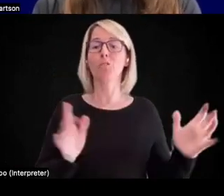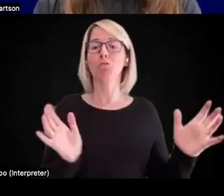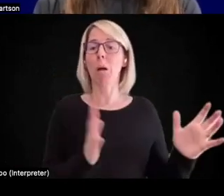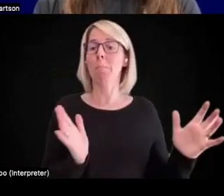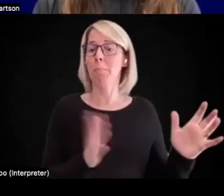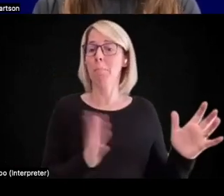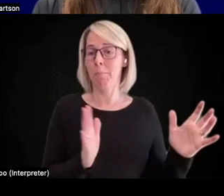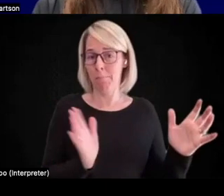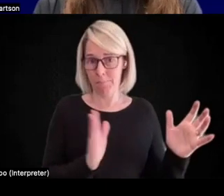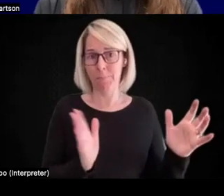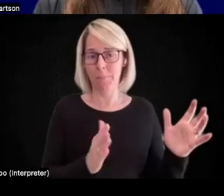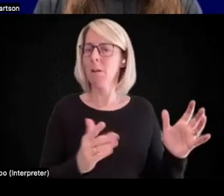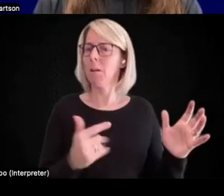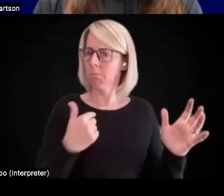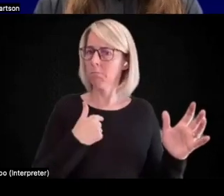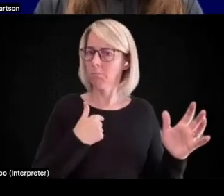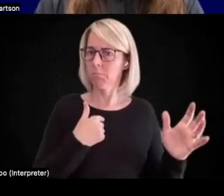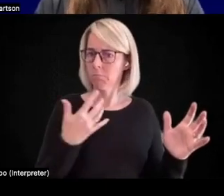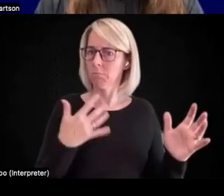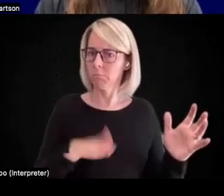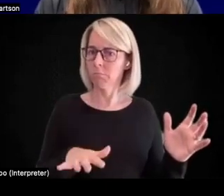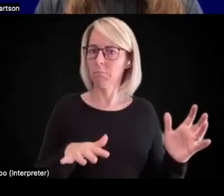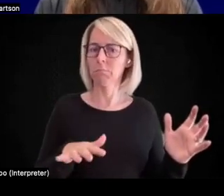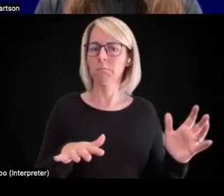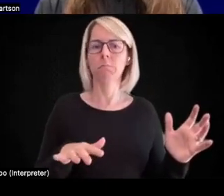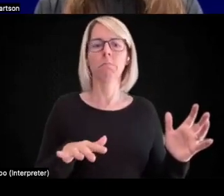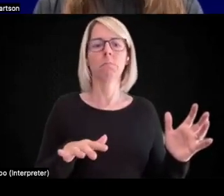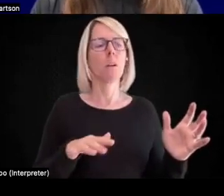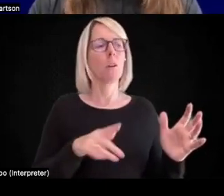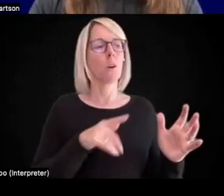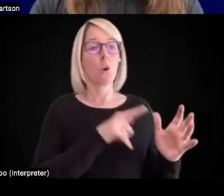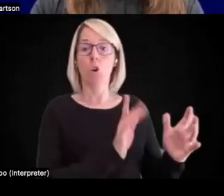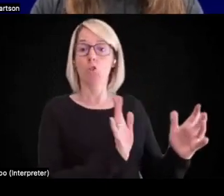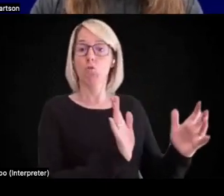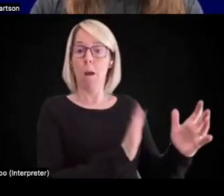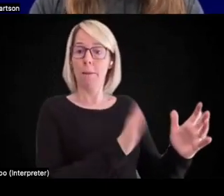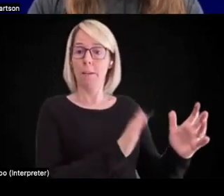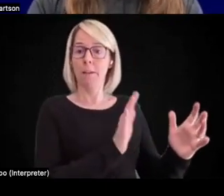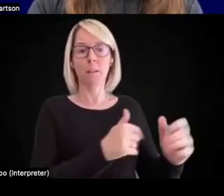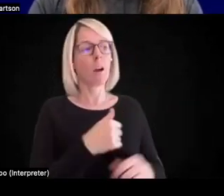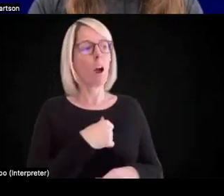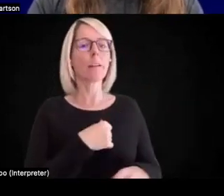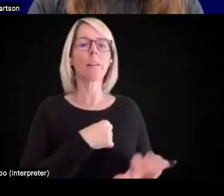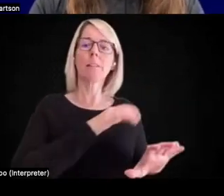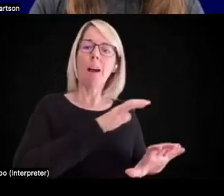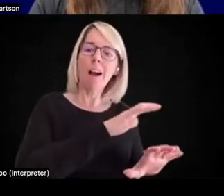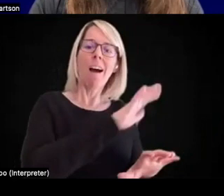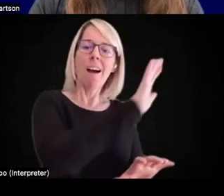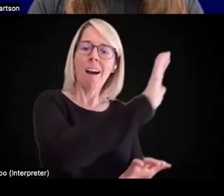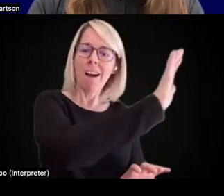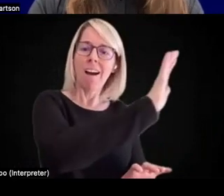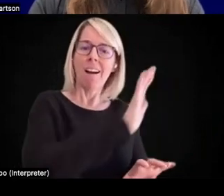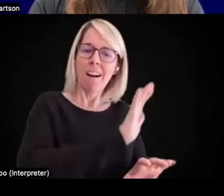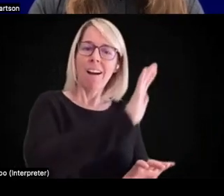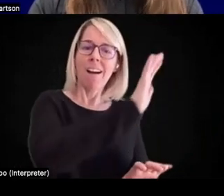was doing. I was just receiving her drumming and showing the student, "I noticed you're drumming.